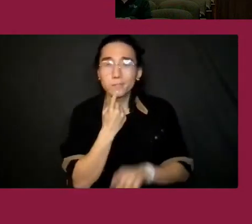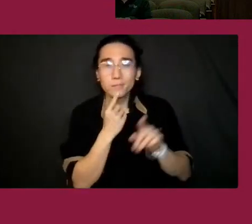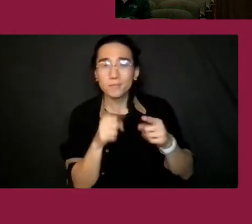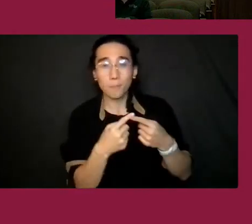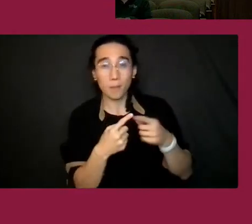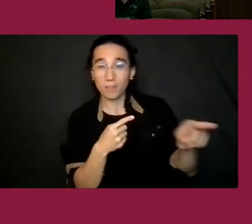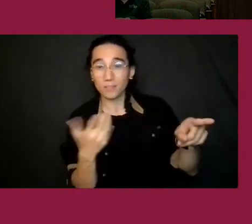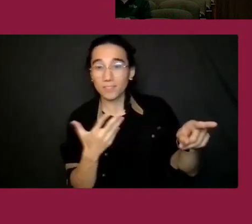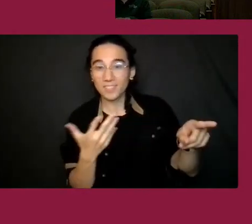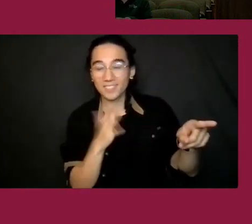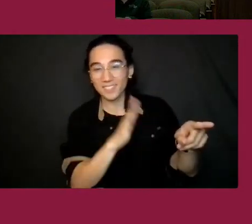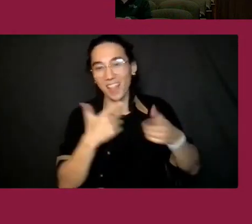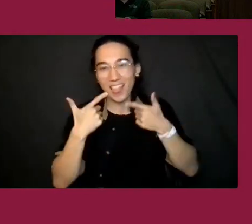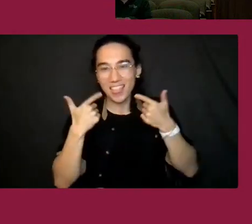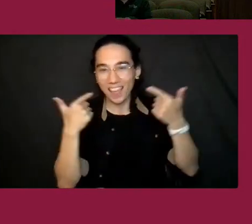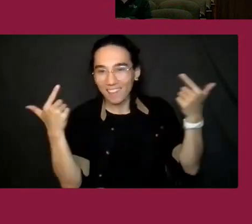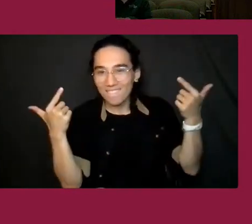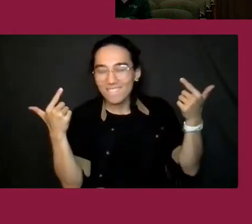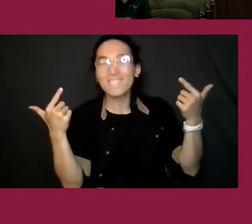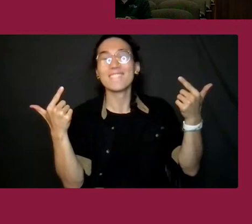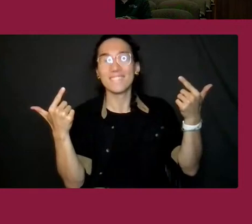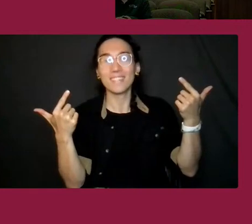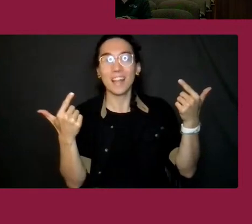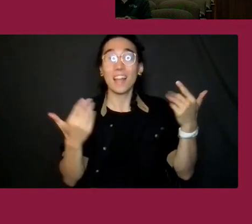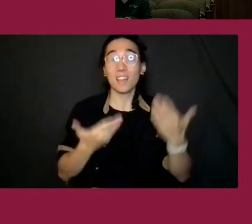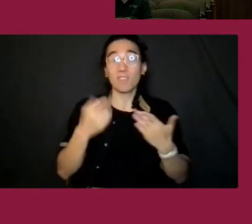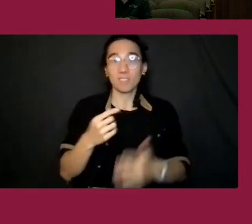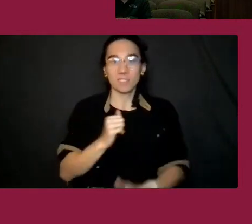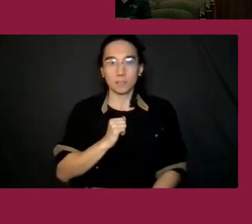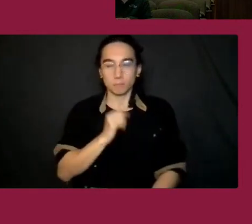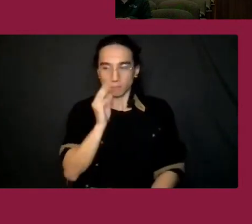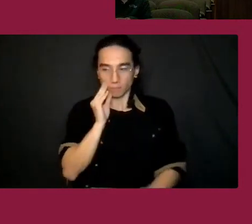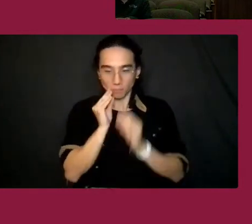which was contagious. Even if you didn't want to laugh, you couldn't help yourself